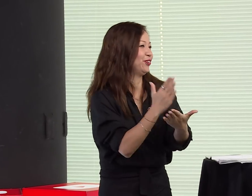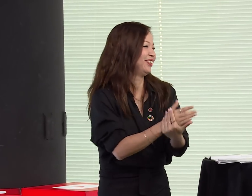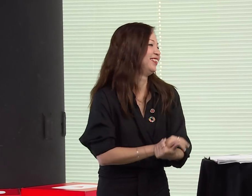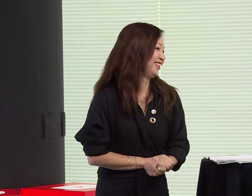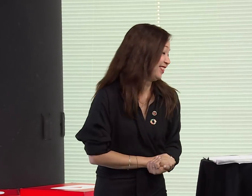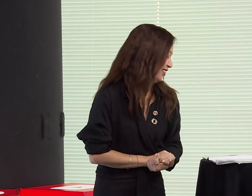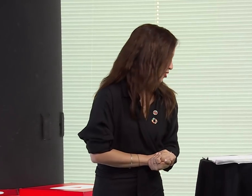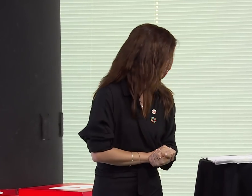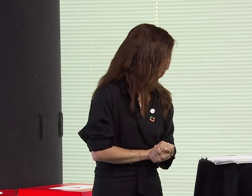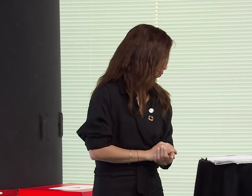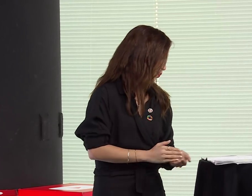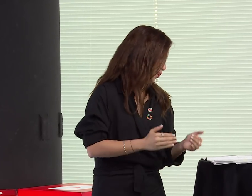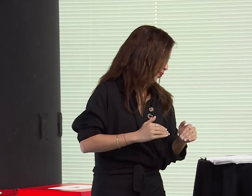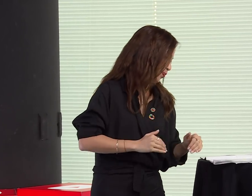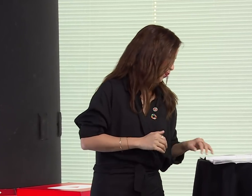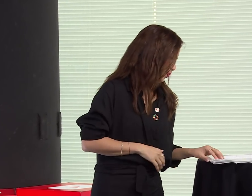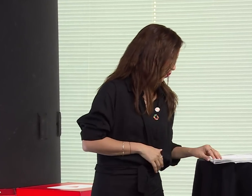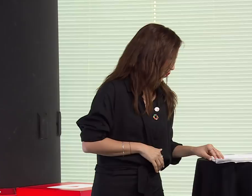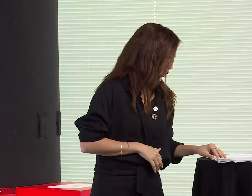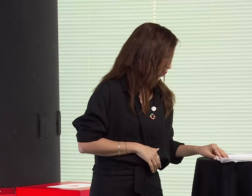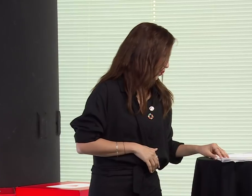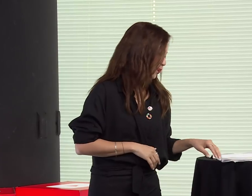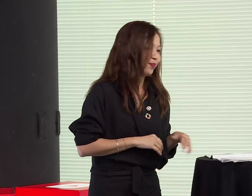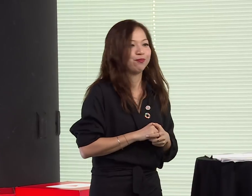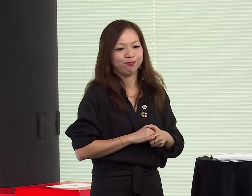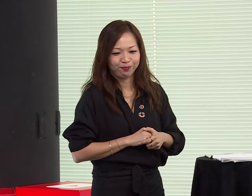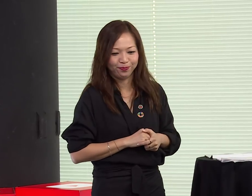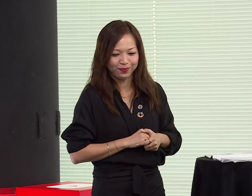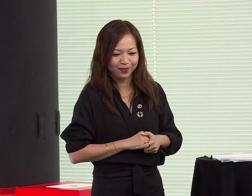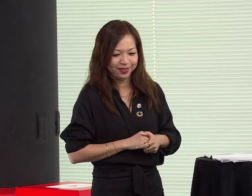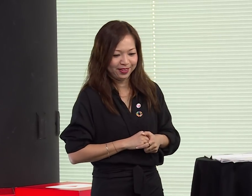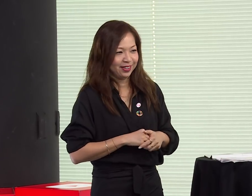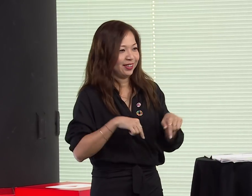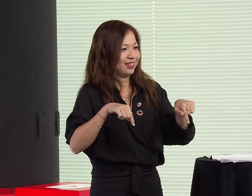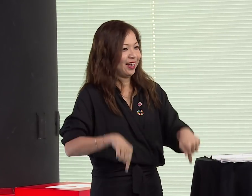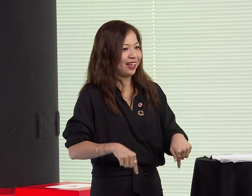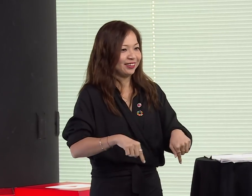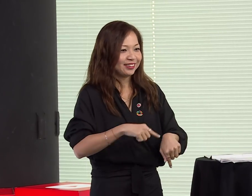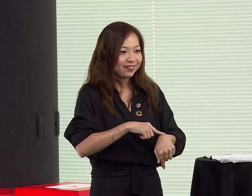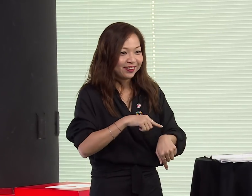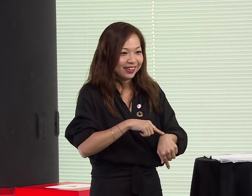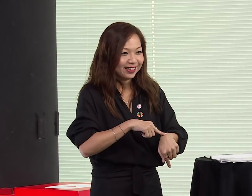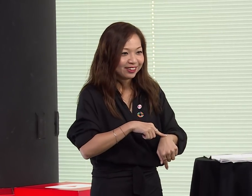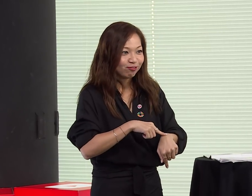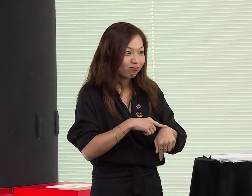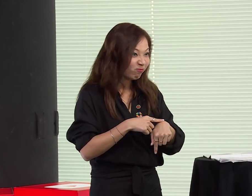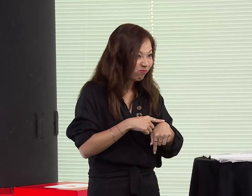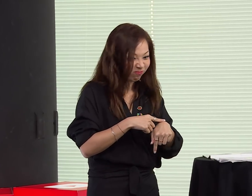Just to let you know that our recent performance by Mr. Shozaki, that was not his final performance. He will in the